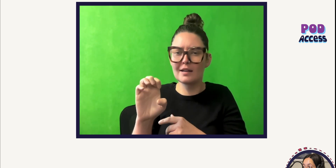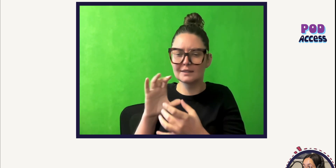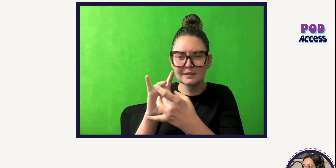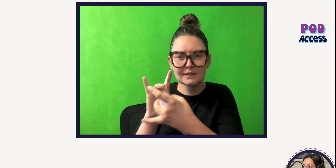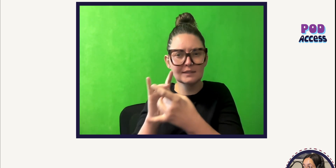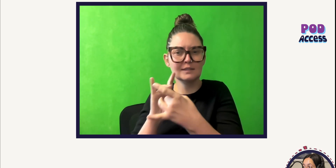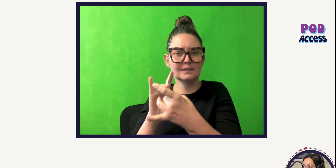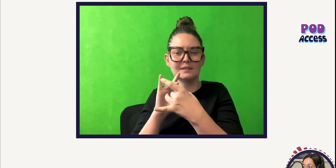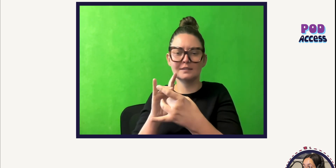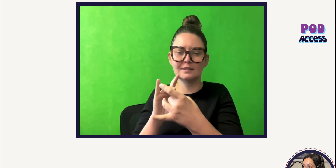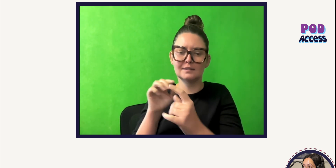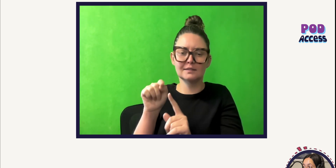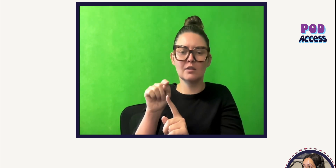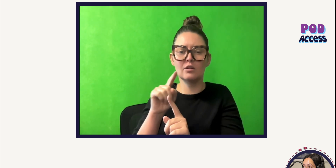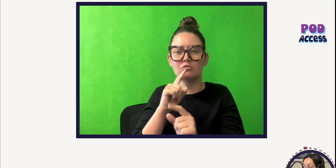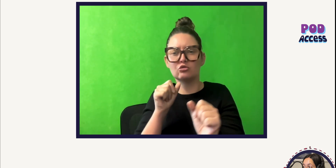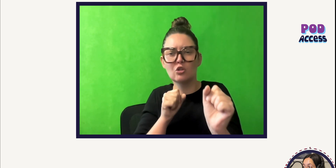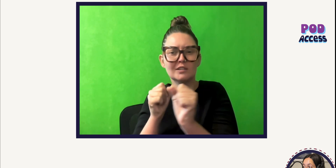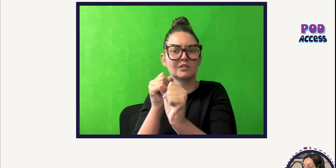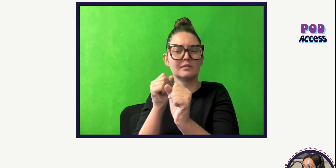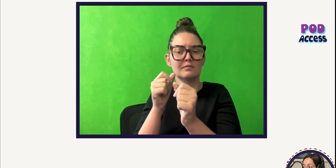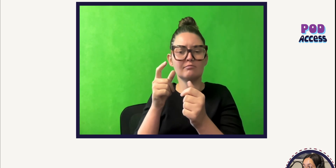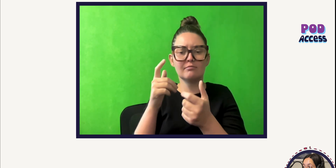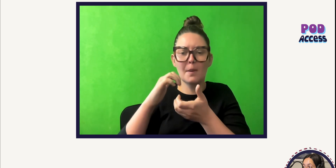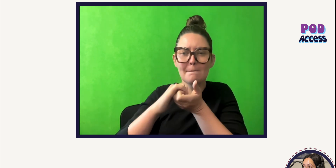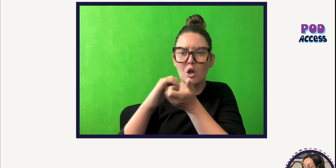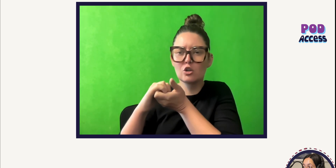groups so you can keep growing your listener base